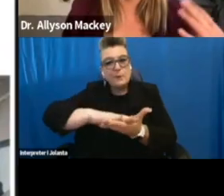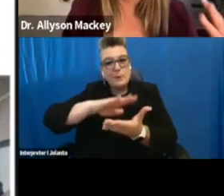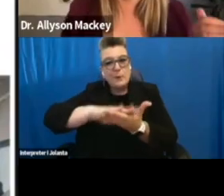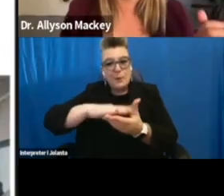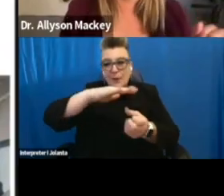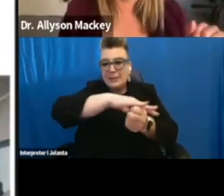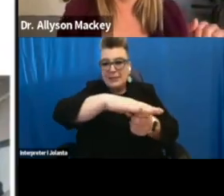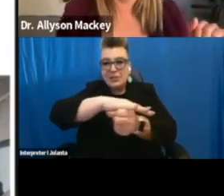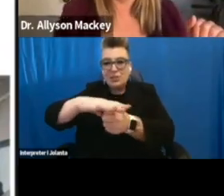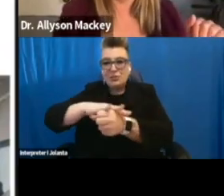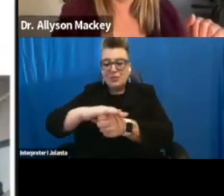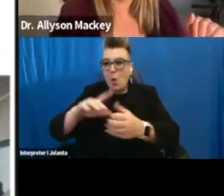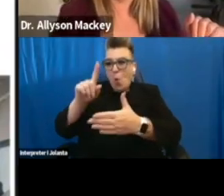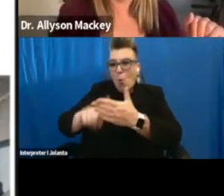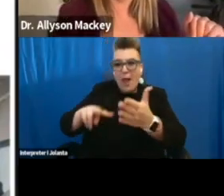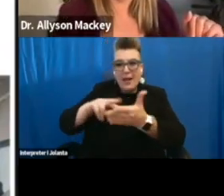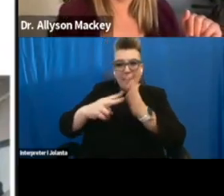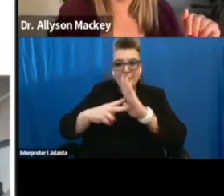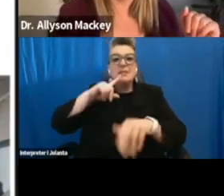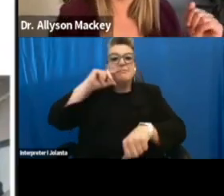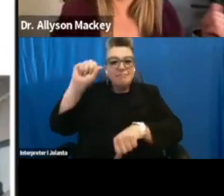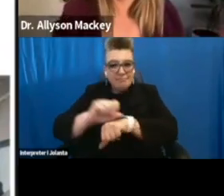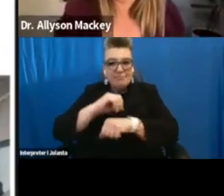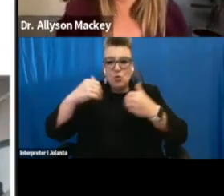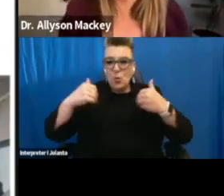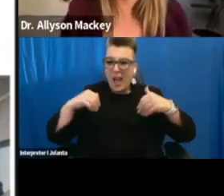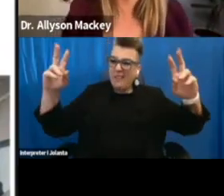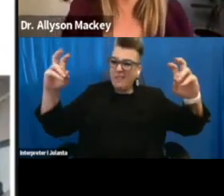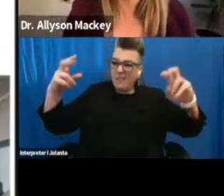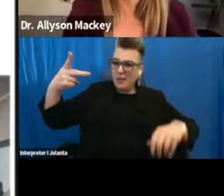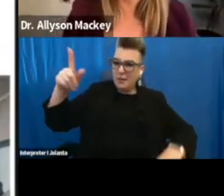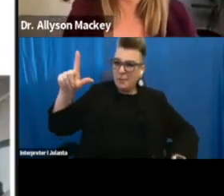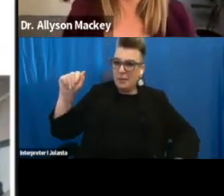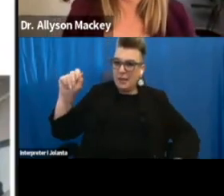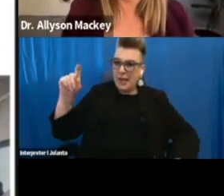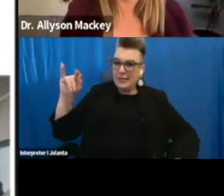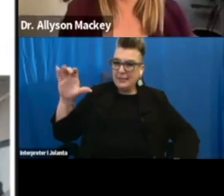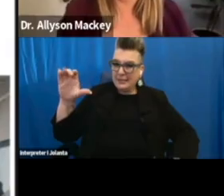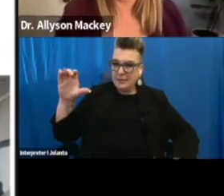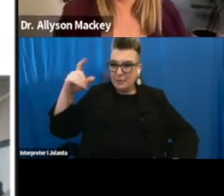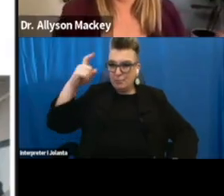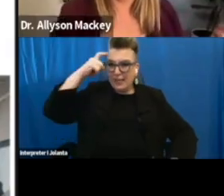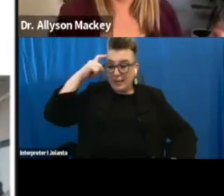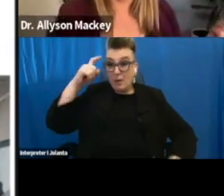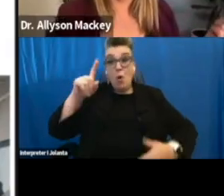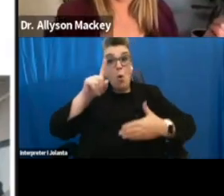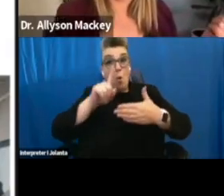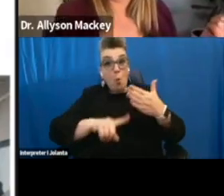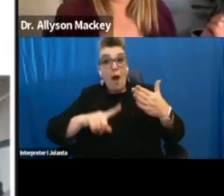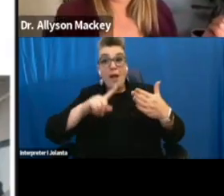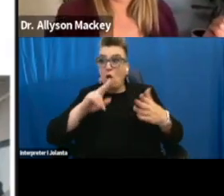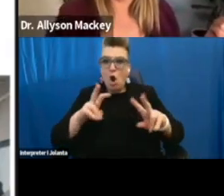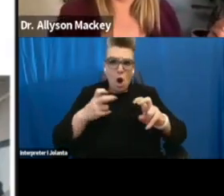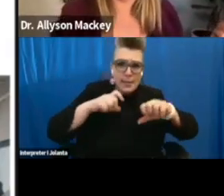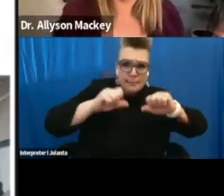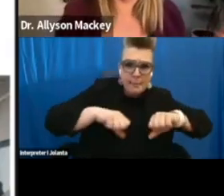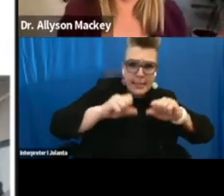a plastic brain what are the costs but what are the opportunities how can we make things better